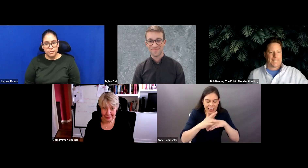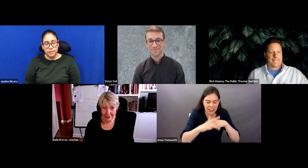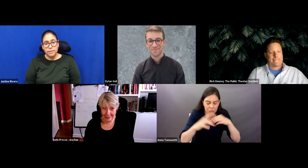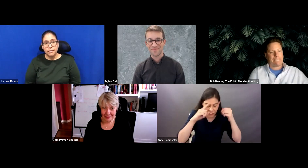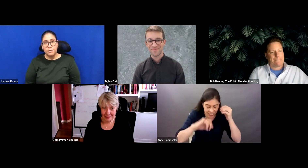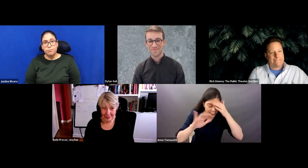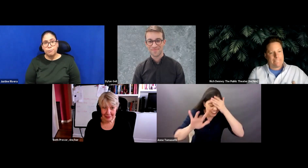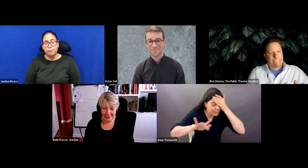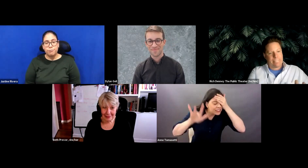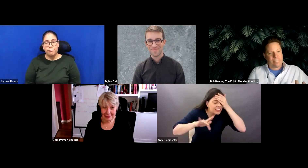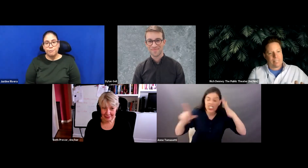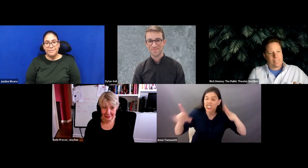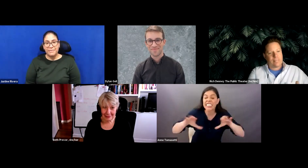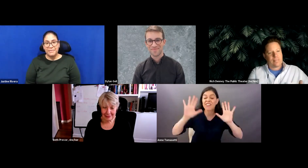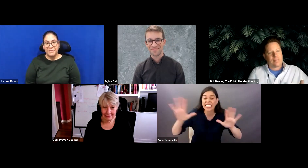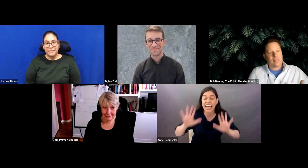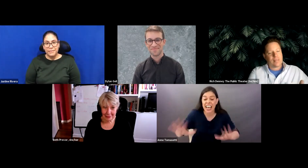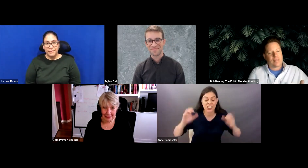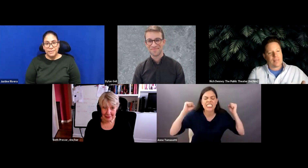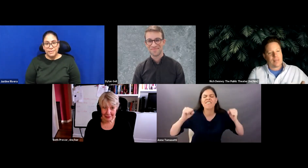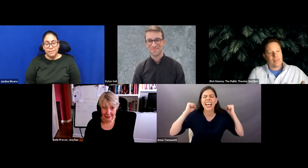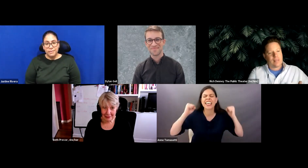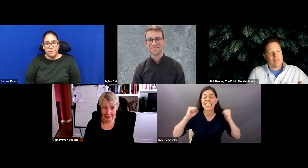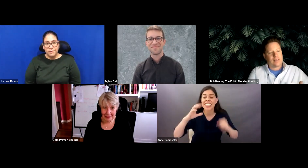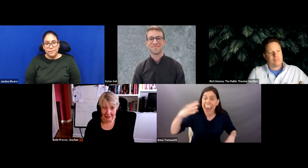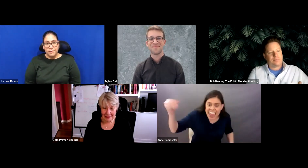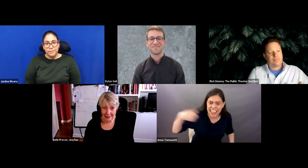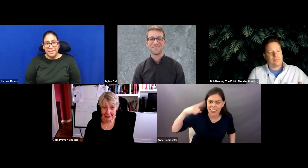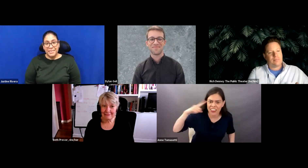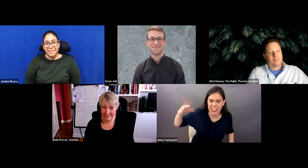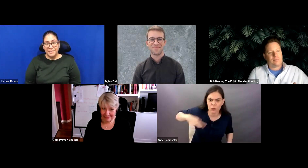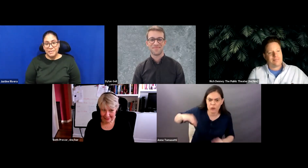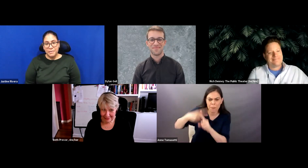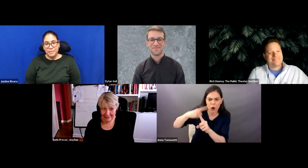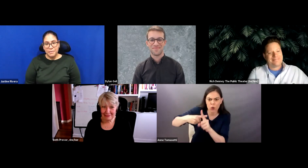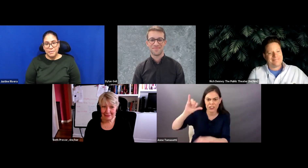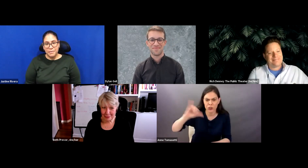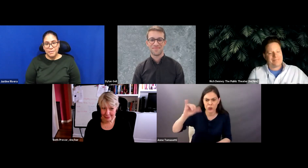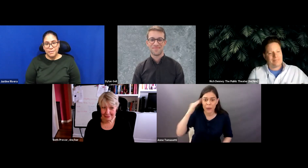whole entire show, because we didn't have the captions available. And that interpreter did an amazing job, and I